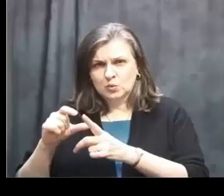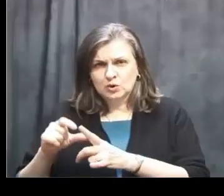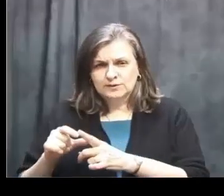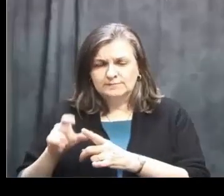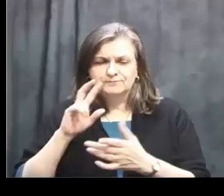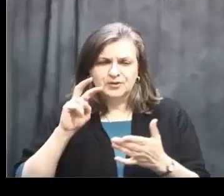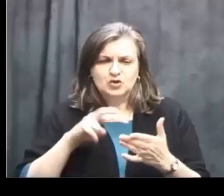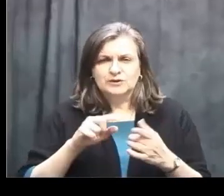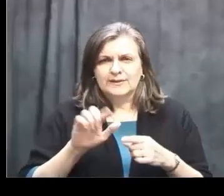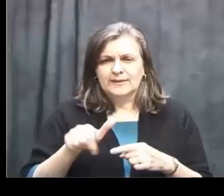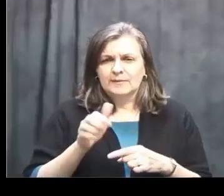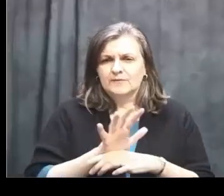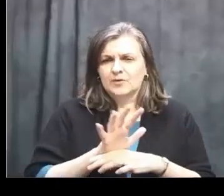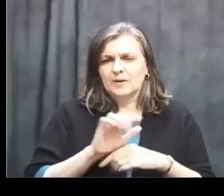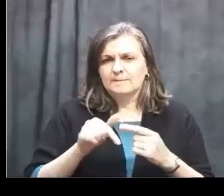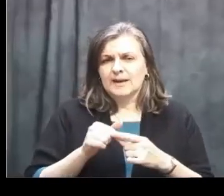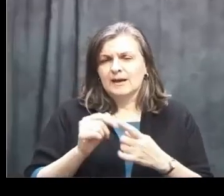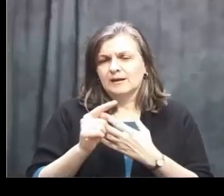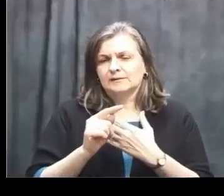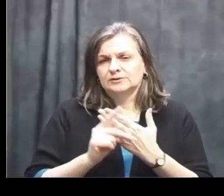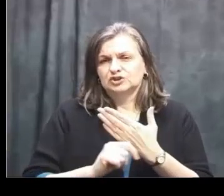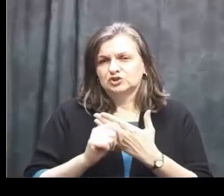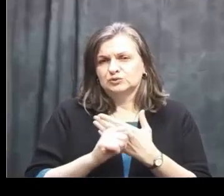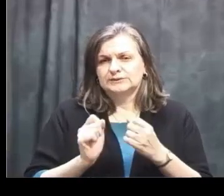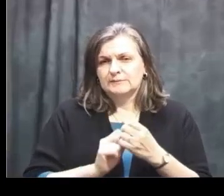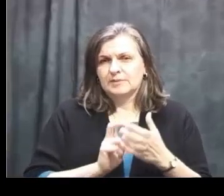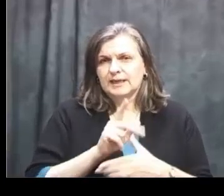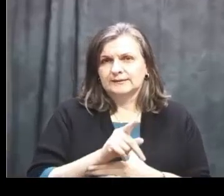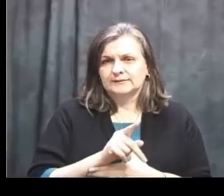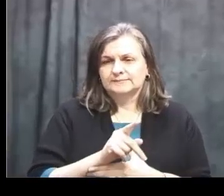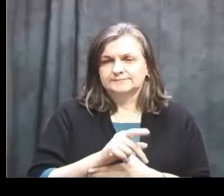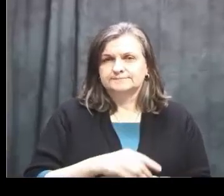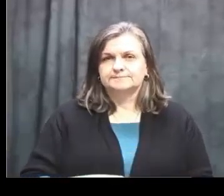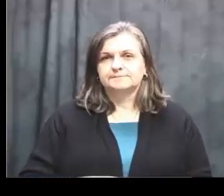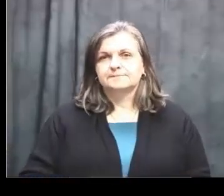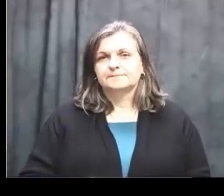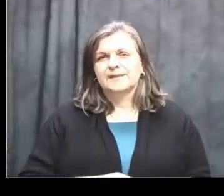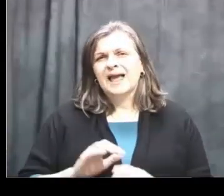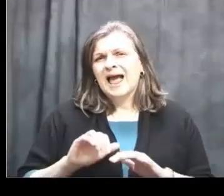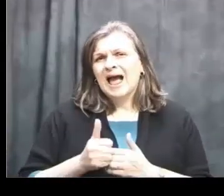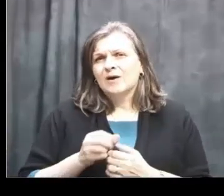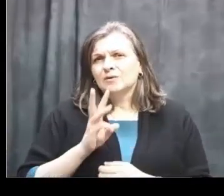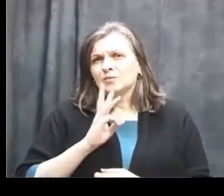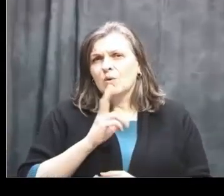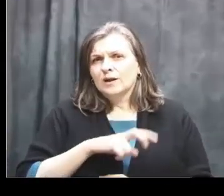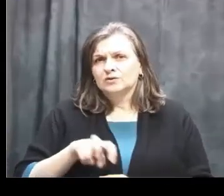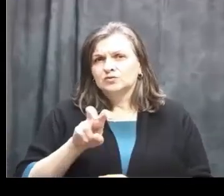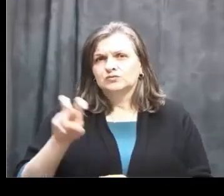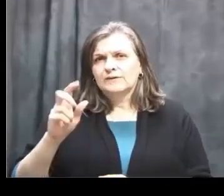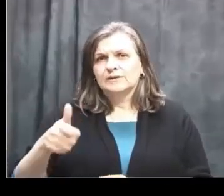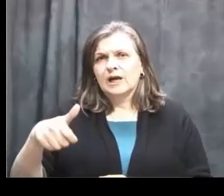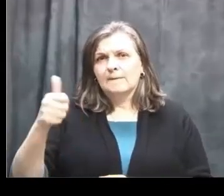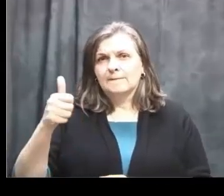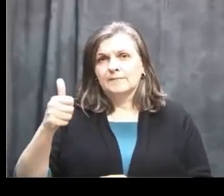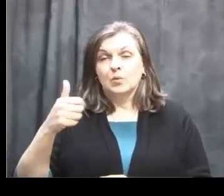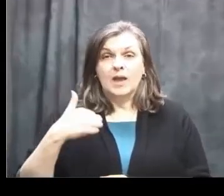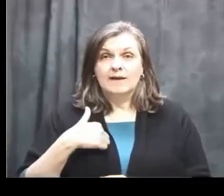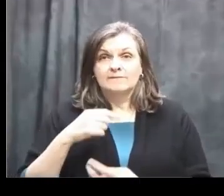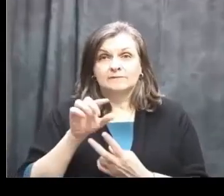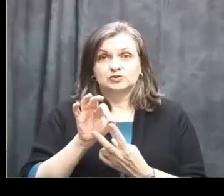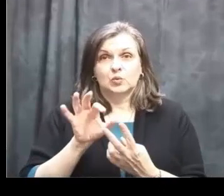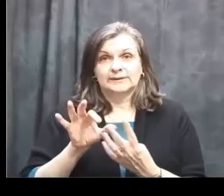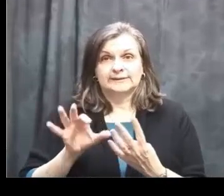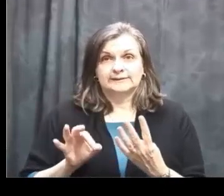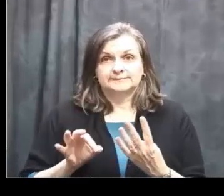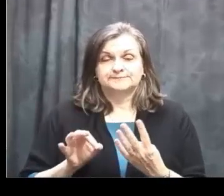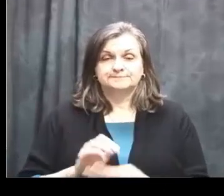so the whole goal is to get water to move up this plant. How can we do it?? Well we have a couple of choices